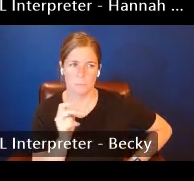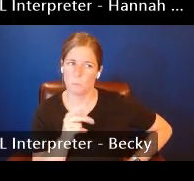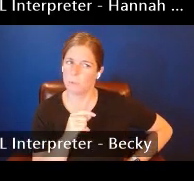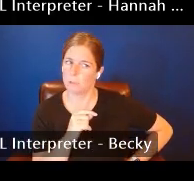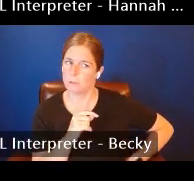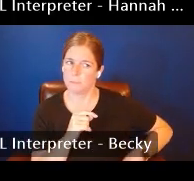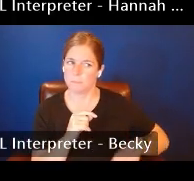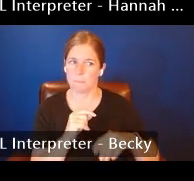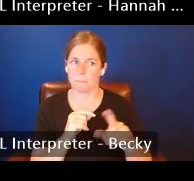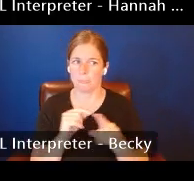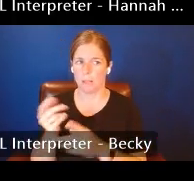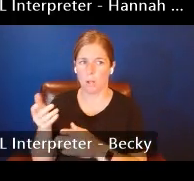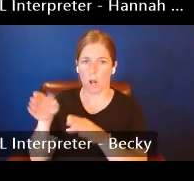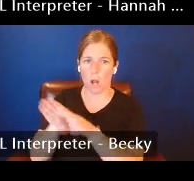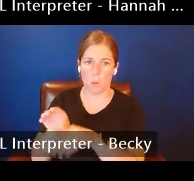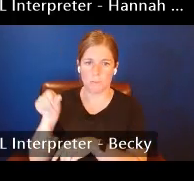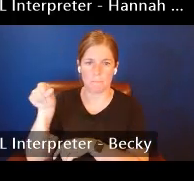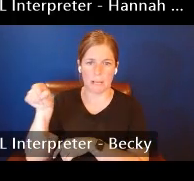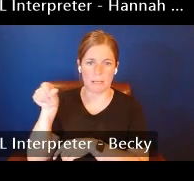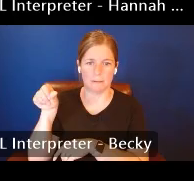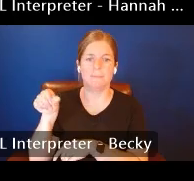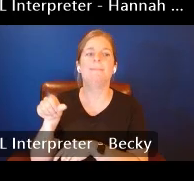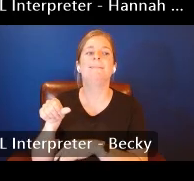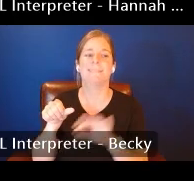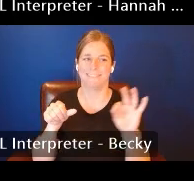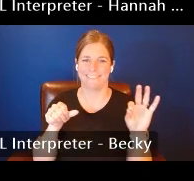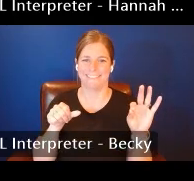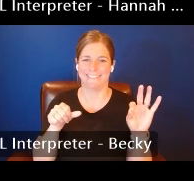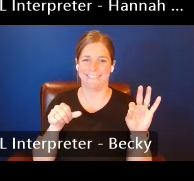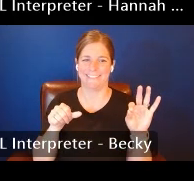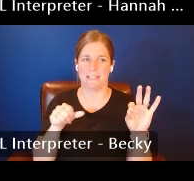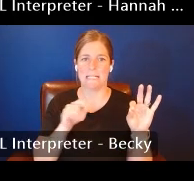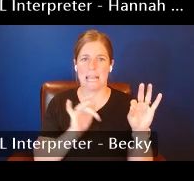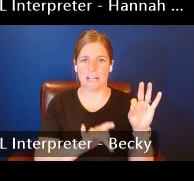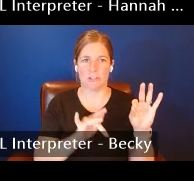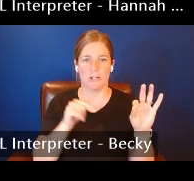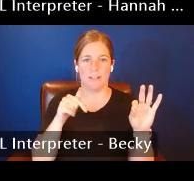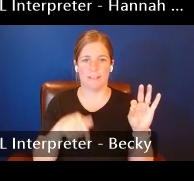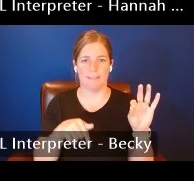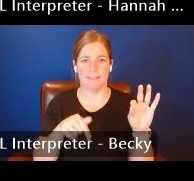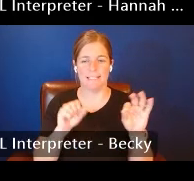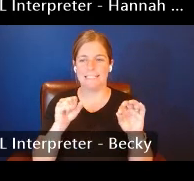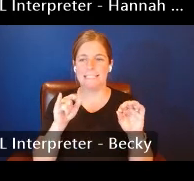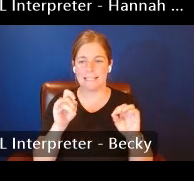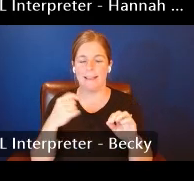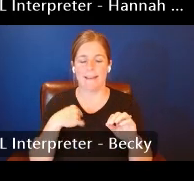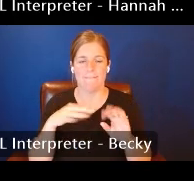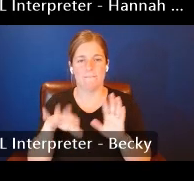Close button. Here, there you go. I'm going to-- Enter. This site has Find my location button. Enter.